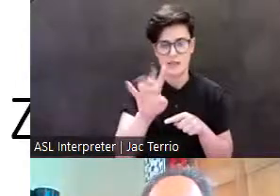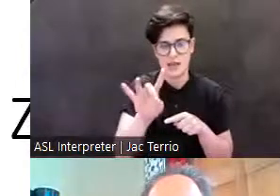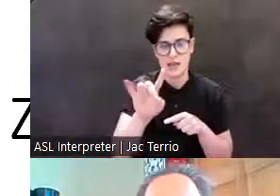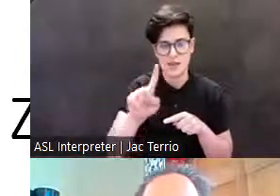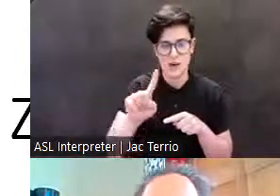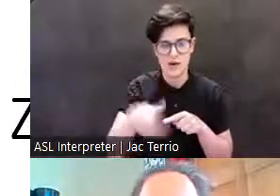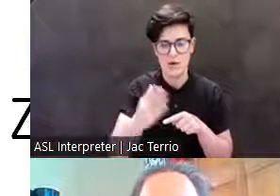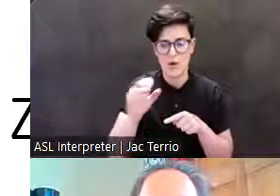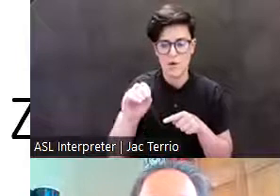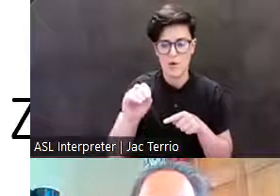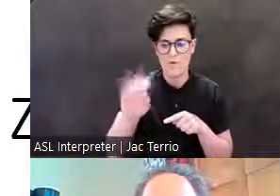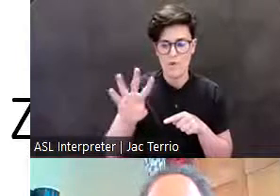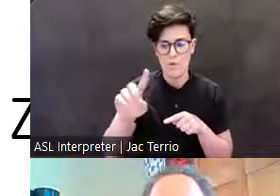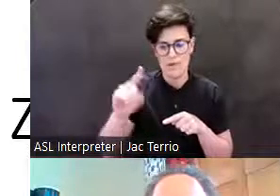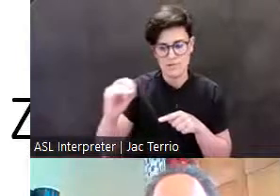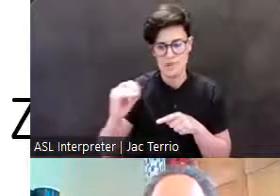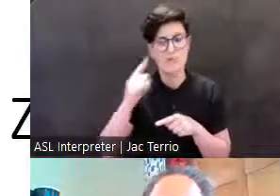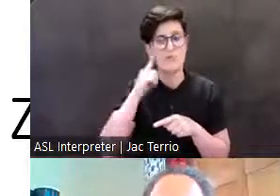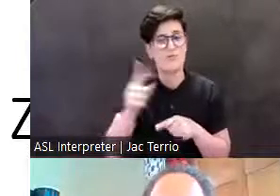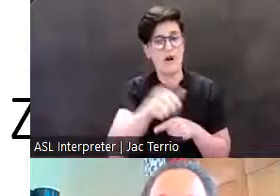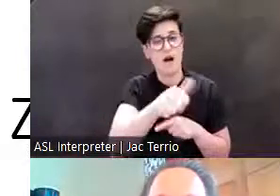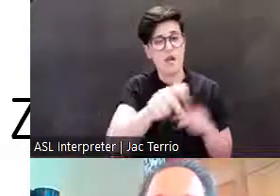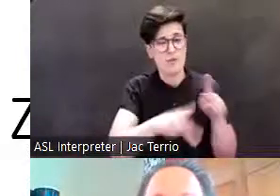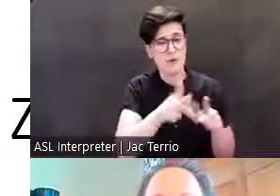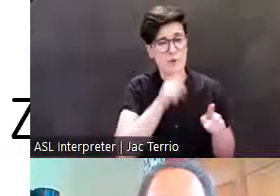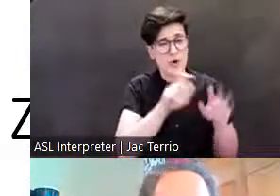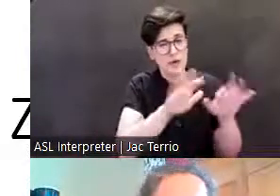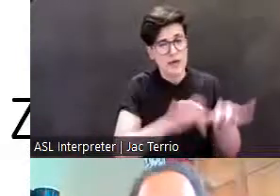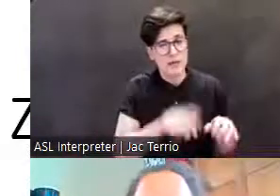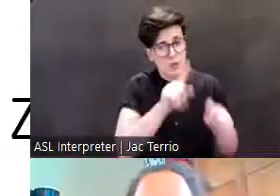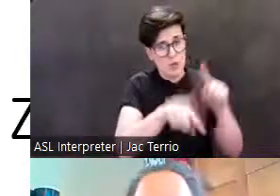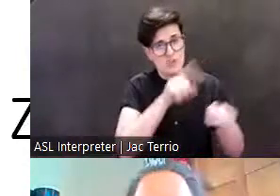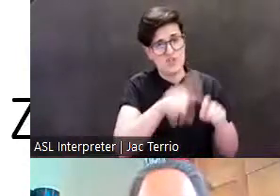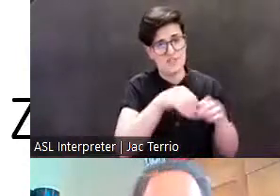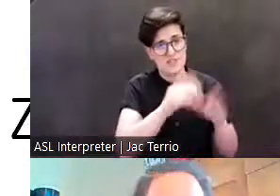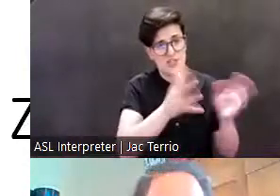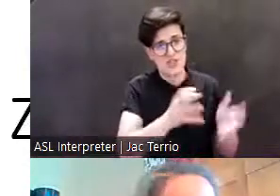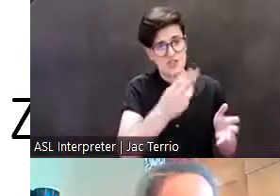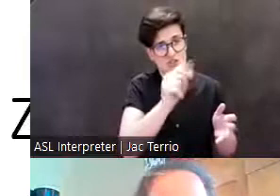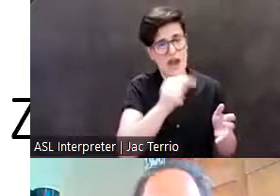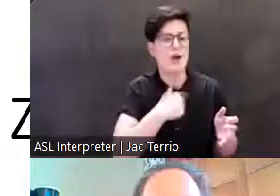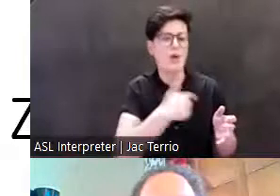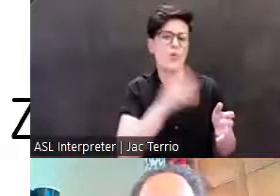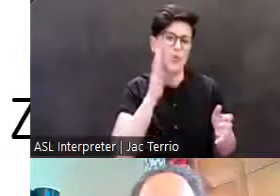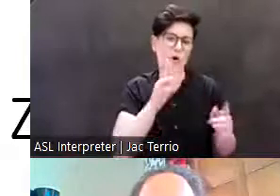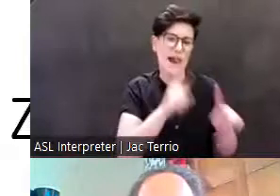For other people who the questions in the checkup they will be addressed at the end. We are meeting time for questions.